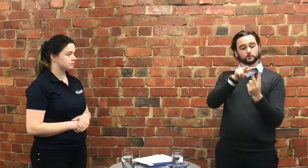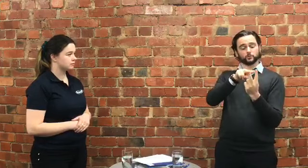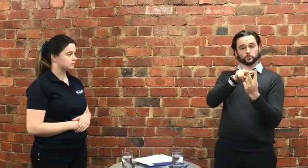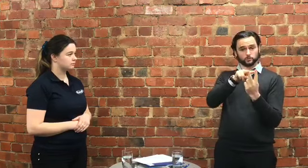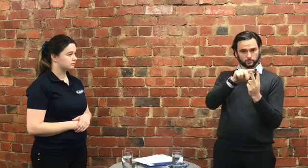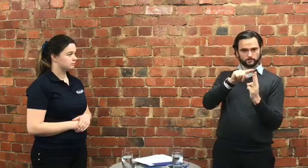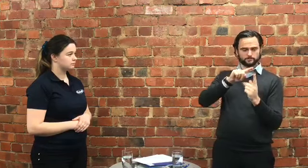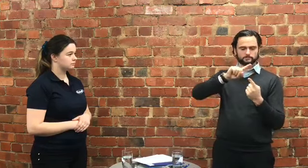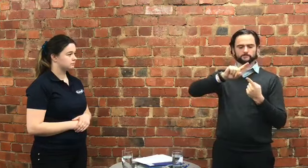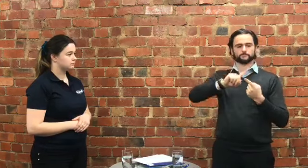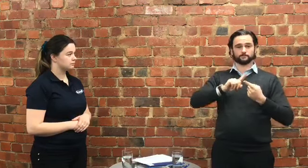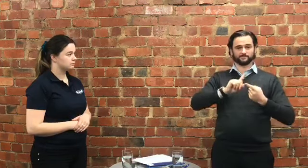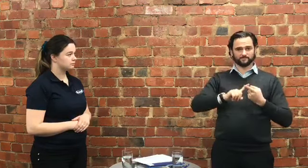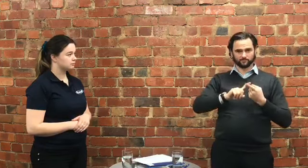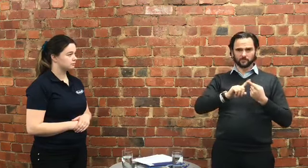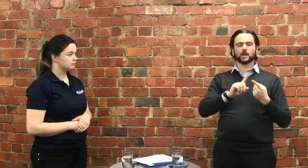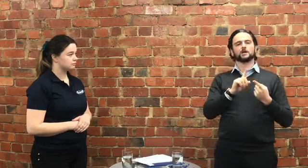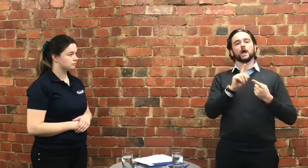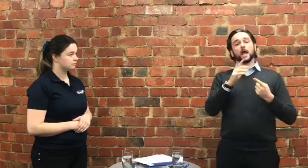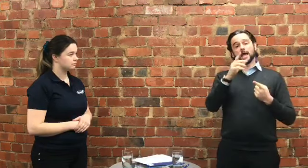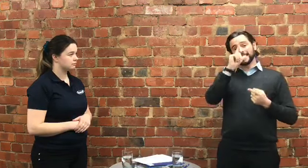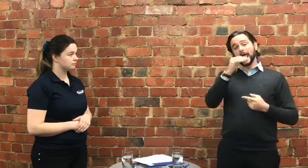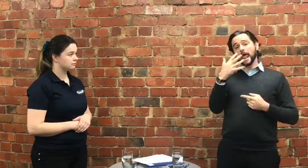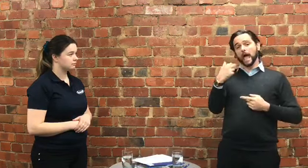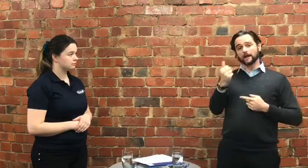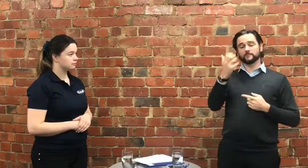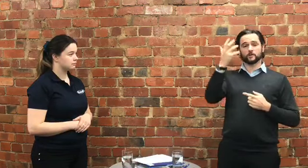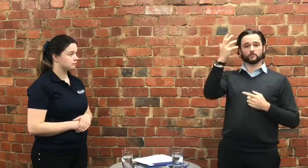So, really there are two points.